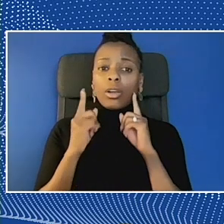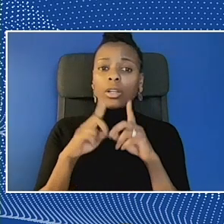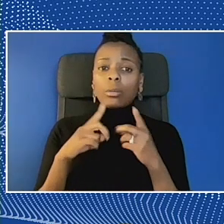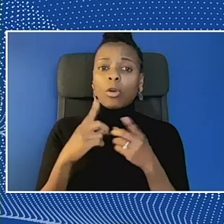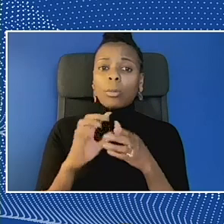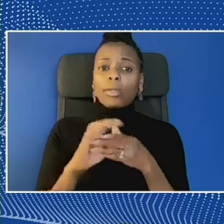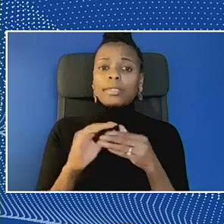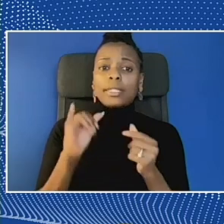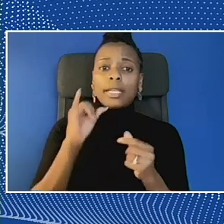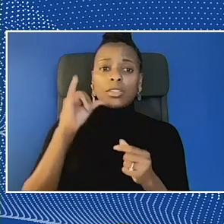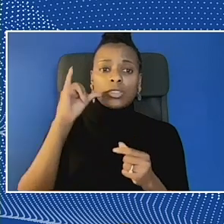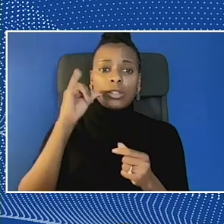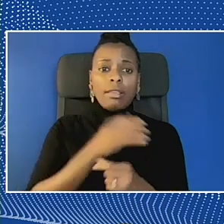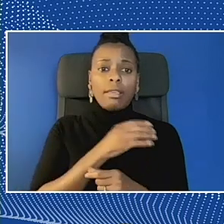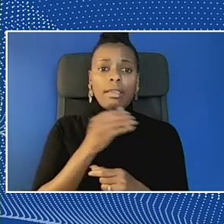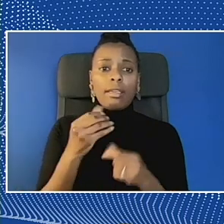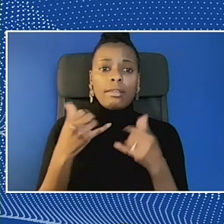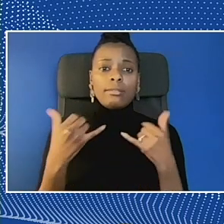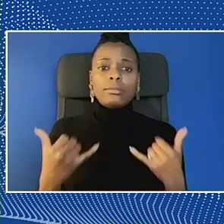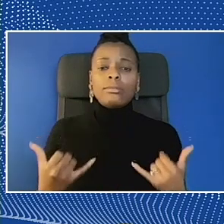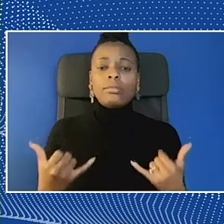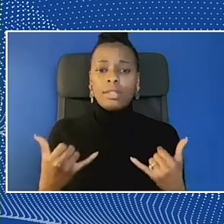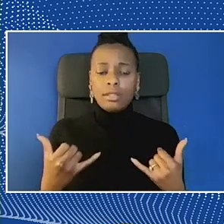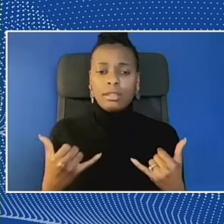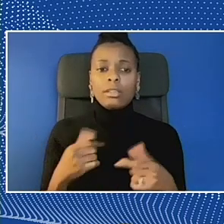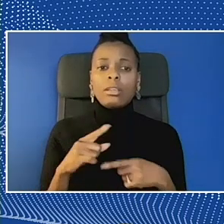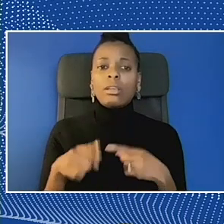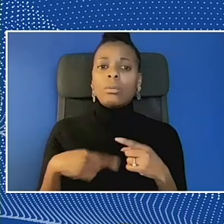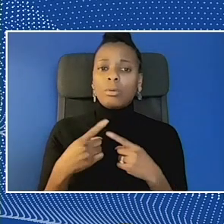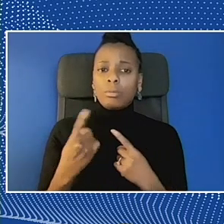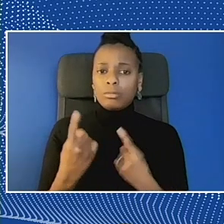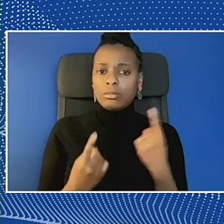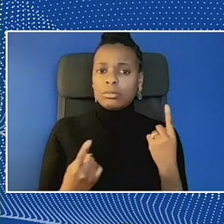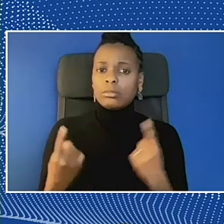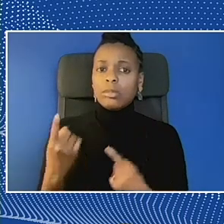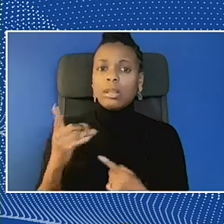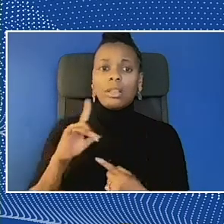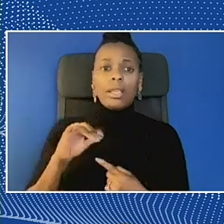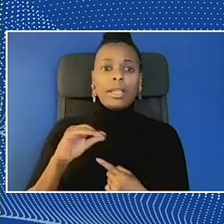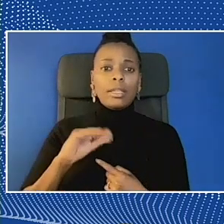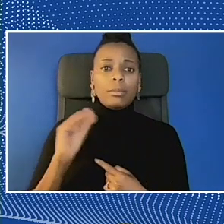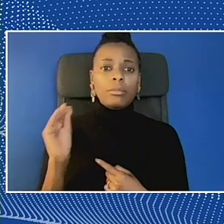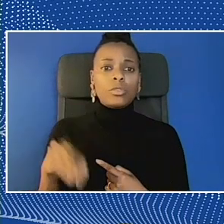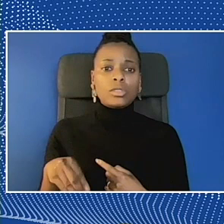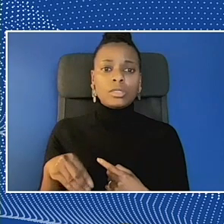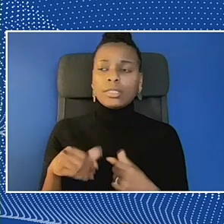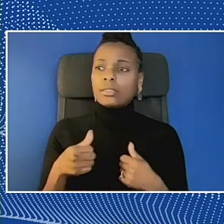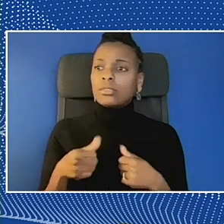that when it comes to the 80% and how it's trying to move through the regulations